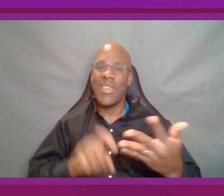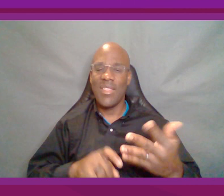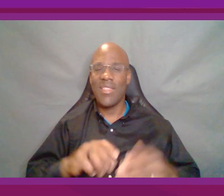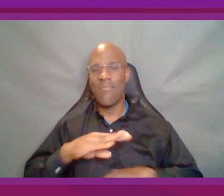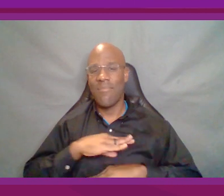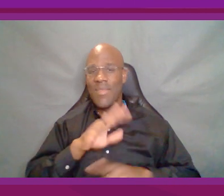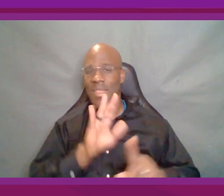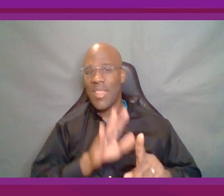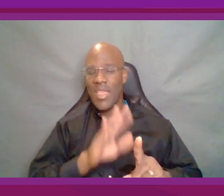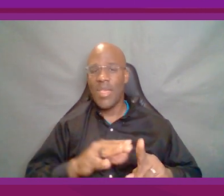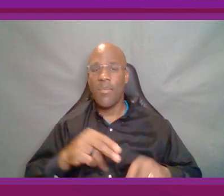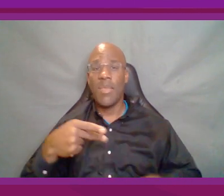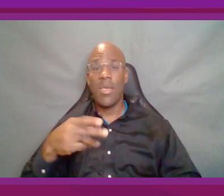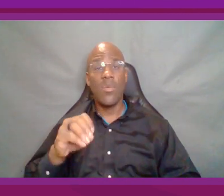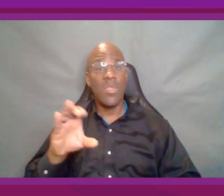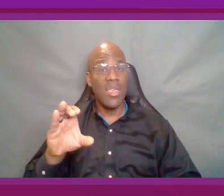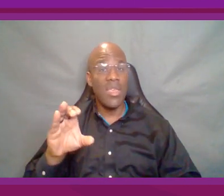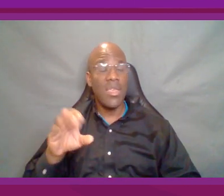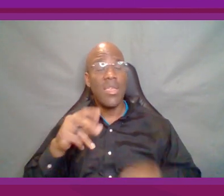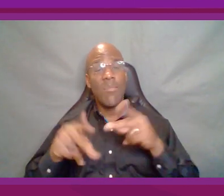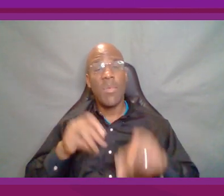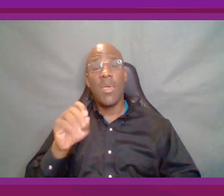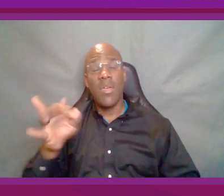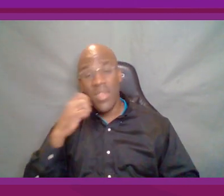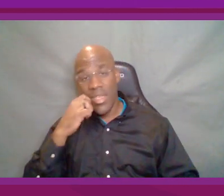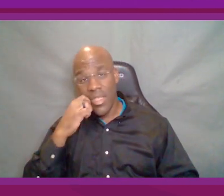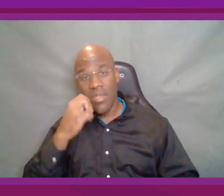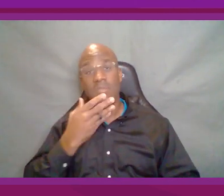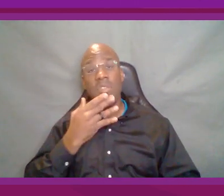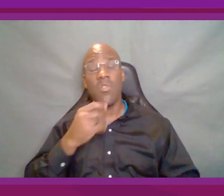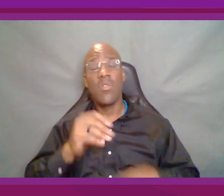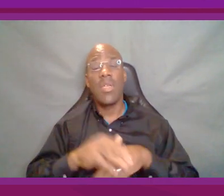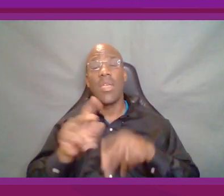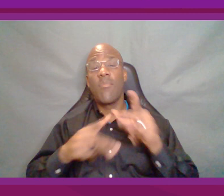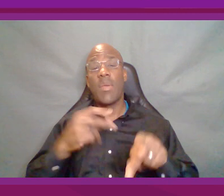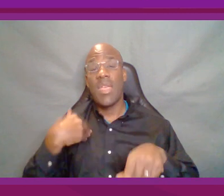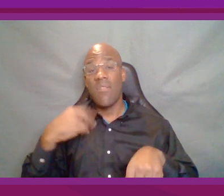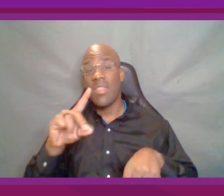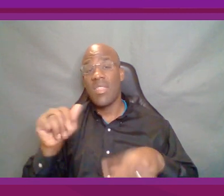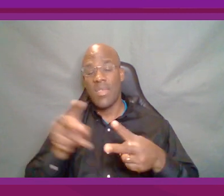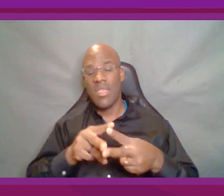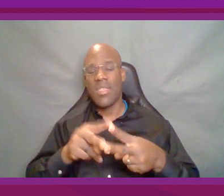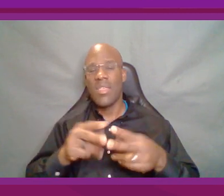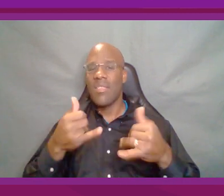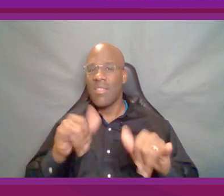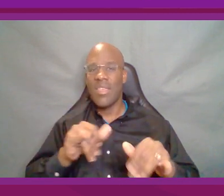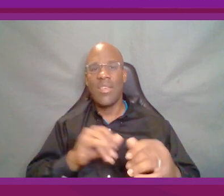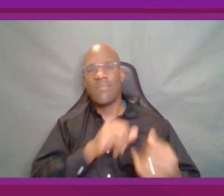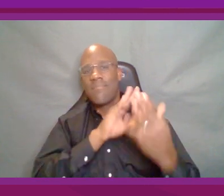It's really known that people of color and people with disabilities continue to experience ableism